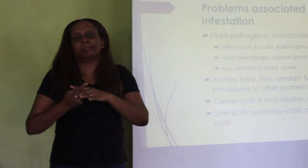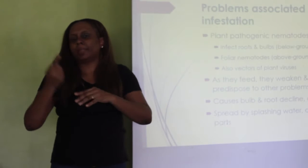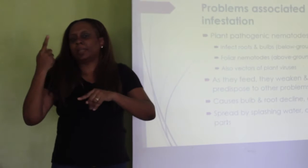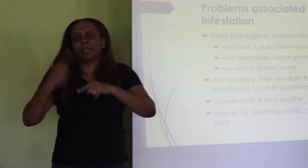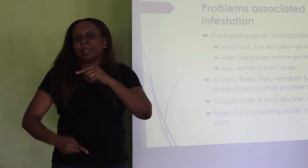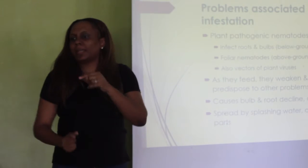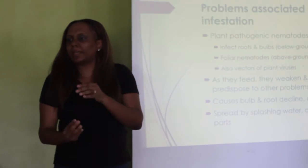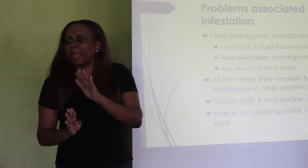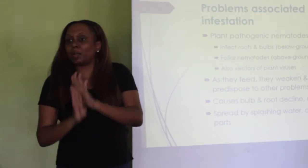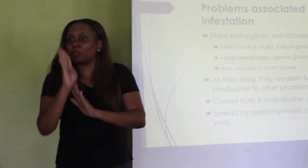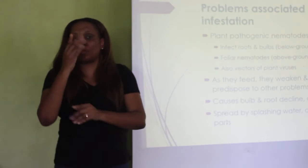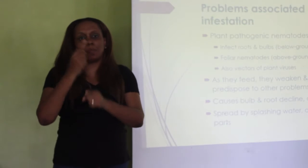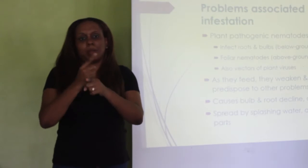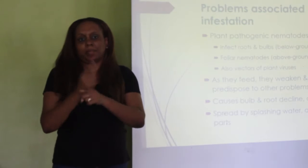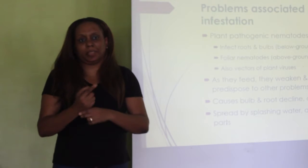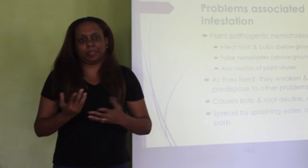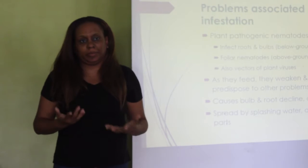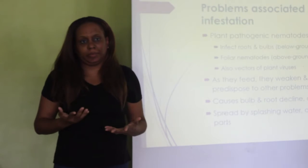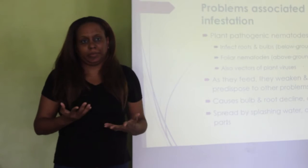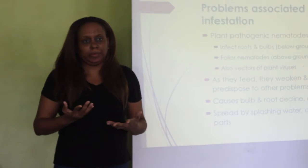but the nematode is is an insect